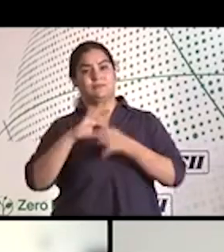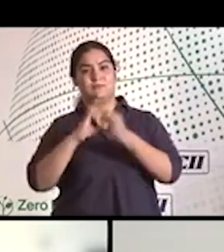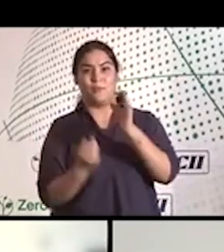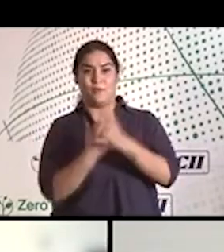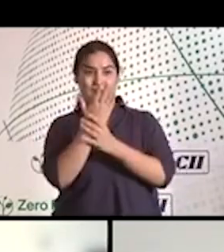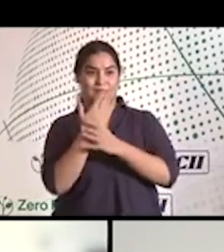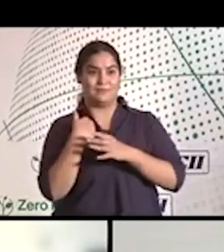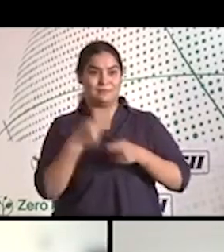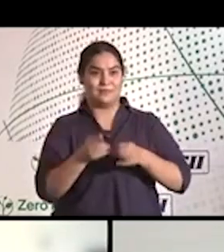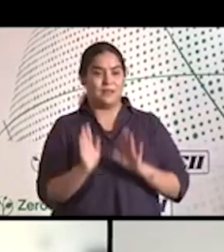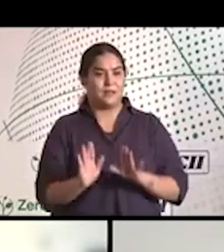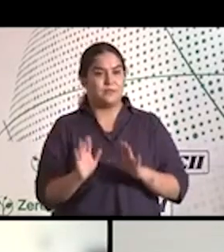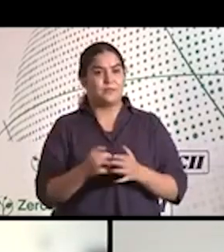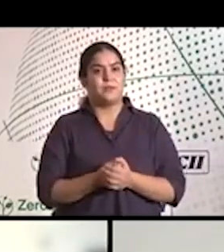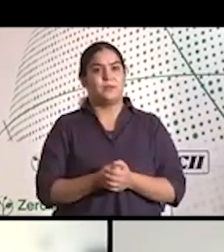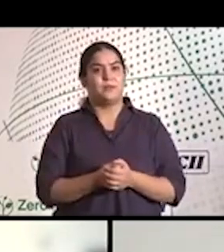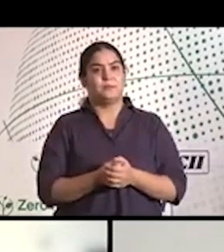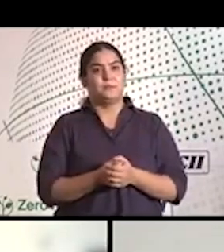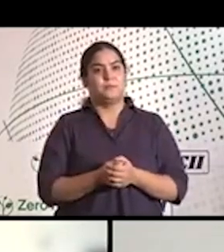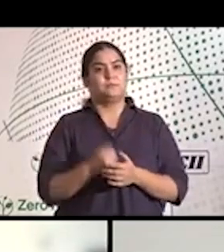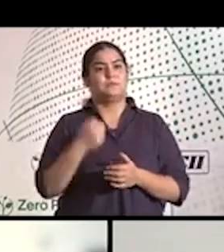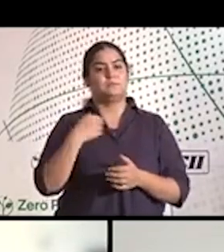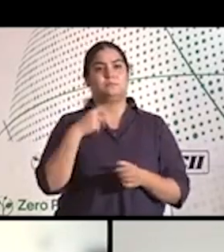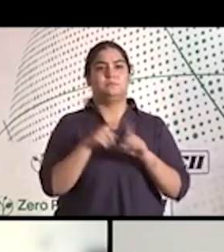and the best thing that we could think